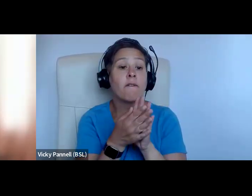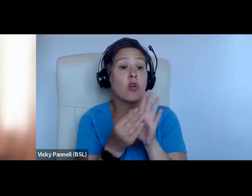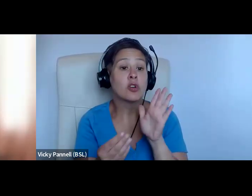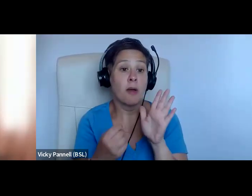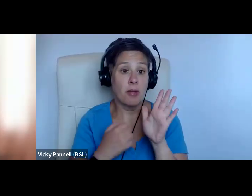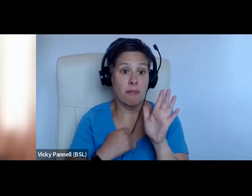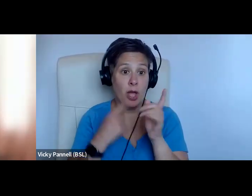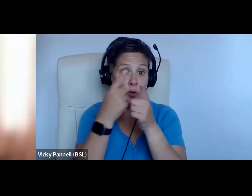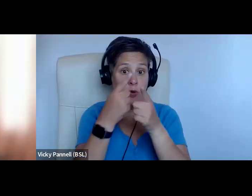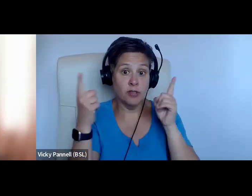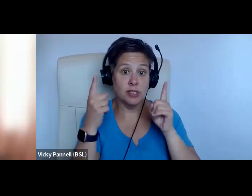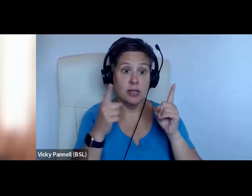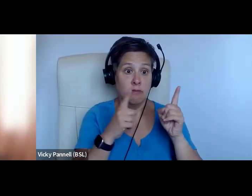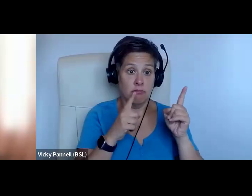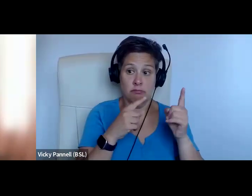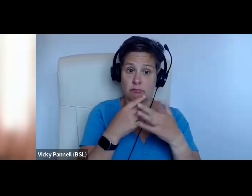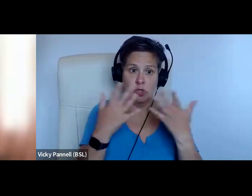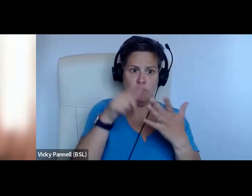niche group targeted by the APP.